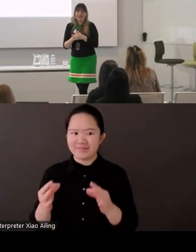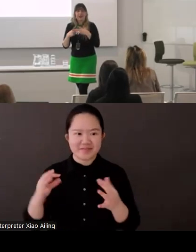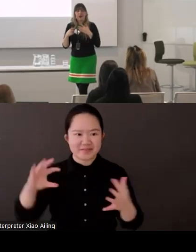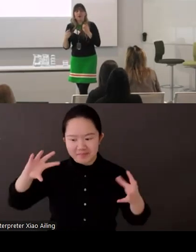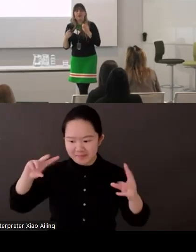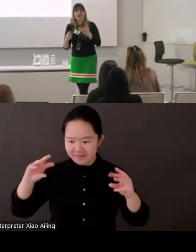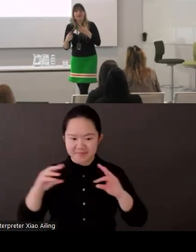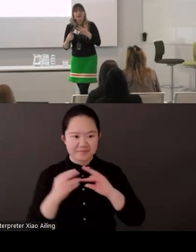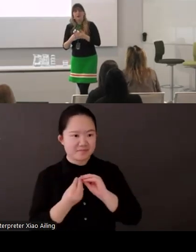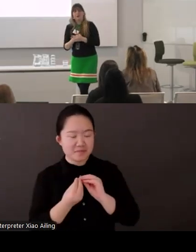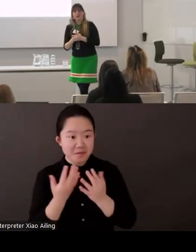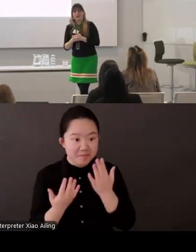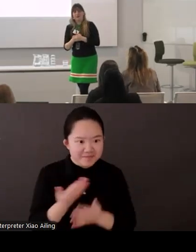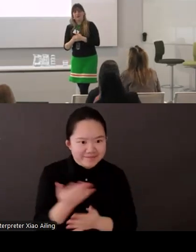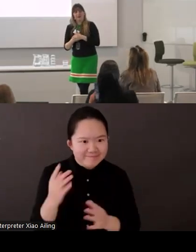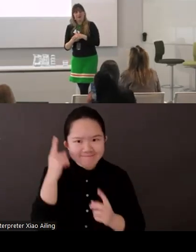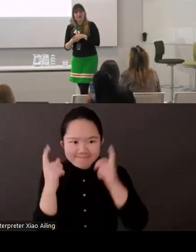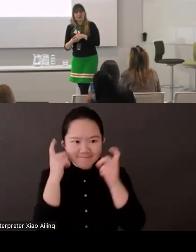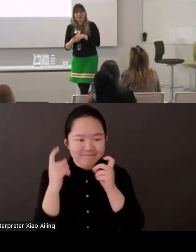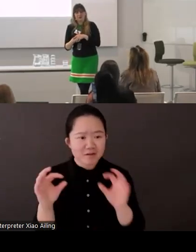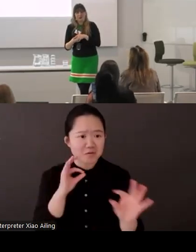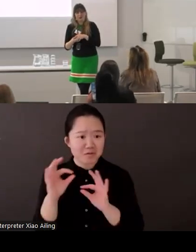I hope that this perspective can be useful for some of you,